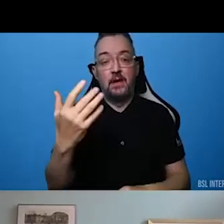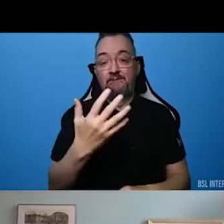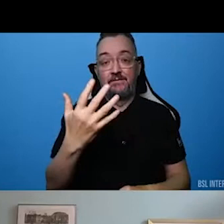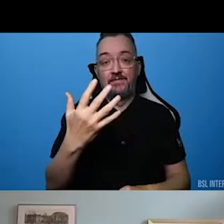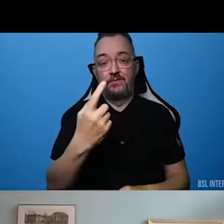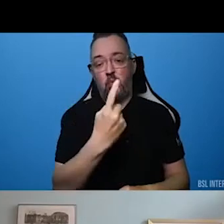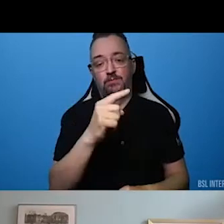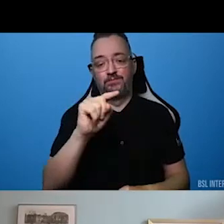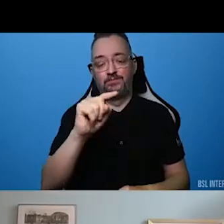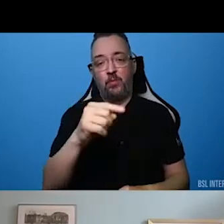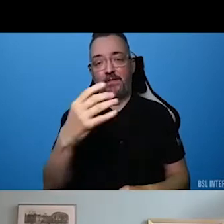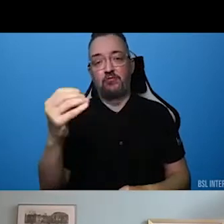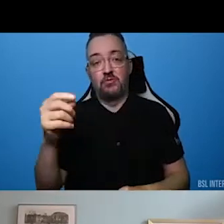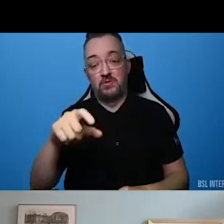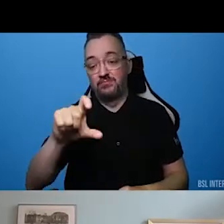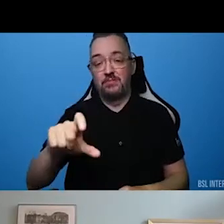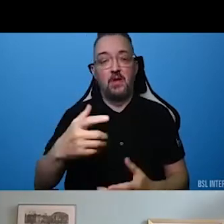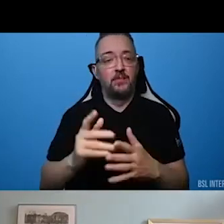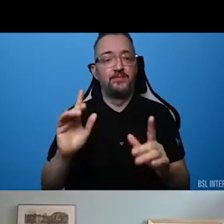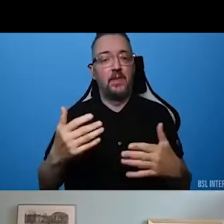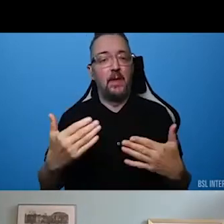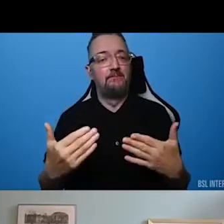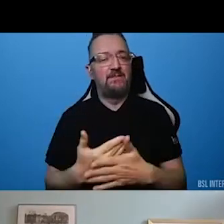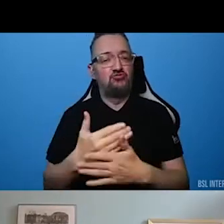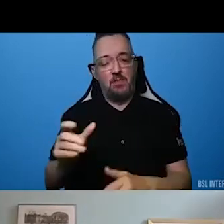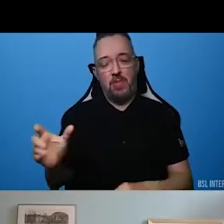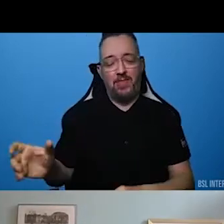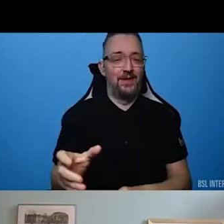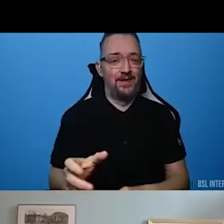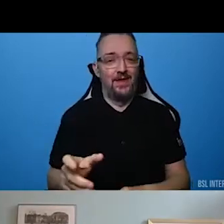such figures had become a fashionable accessory for wealthy households.